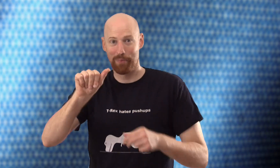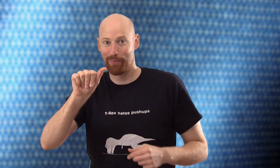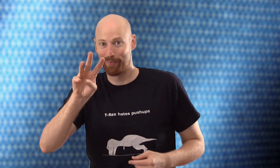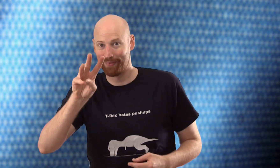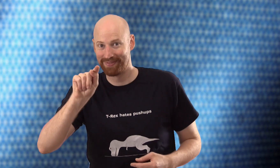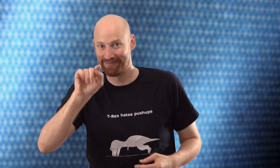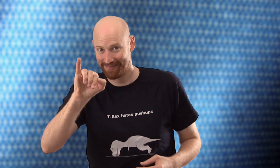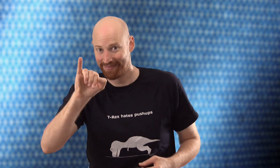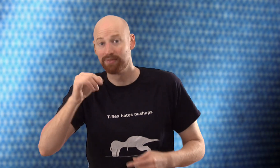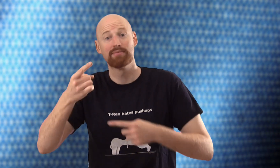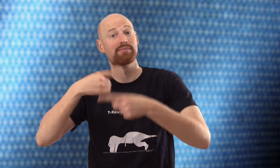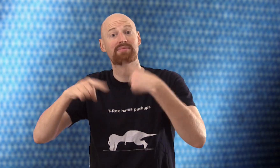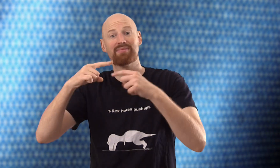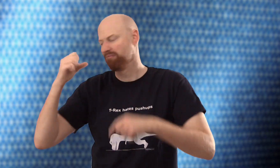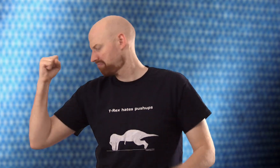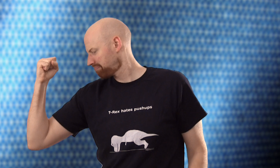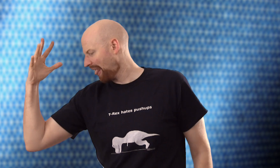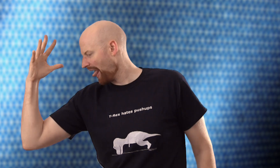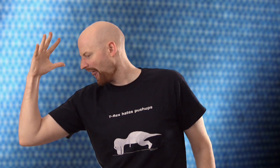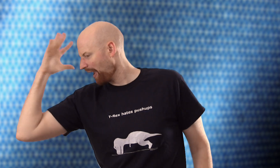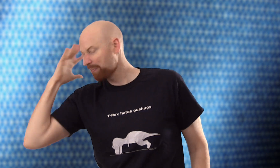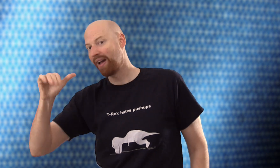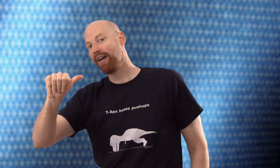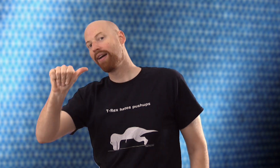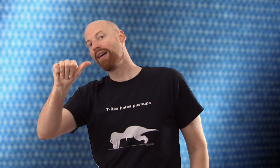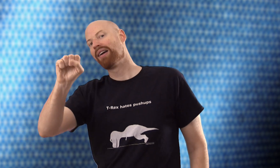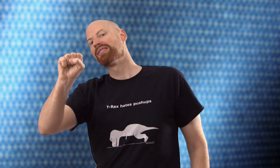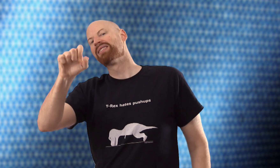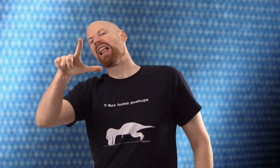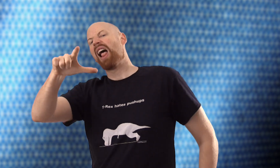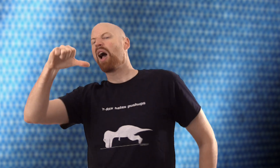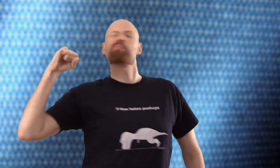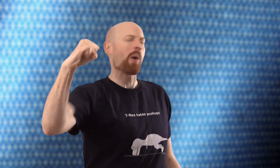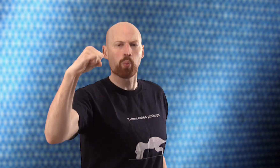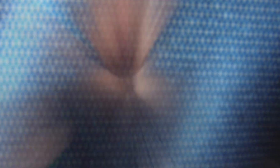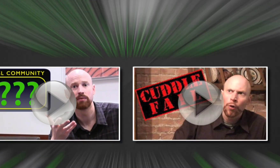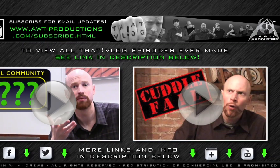My name's Awti; Here's my name sign; ASL Power!